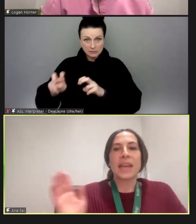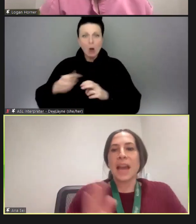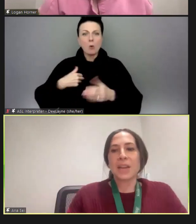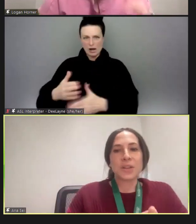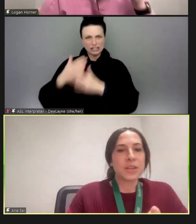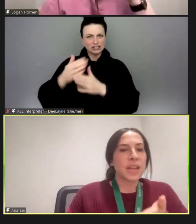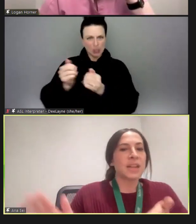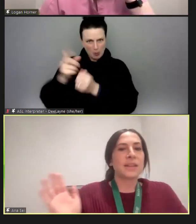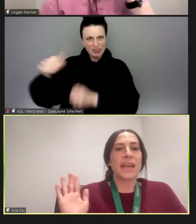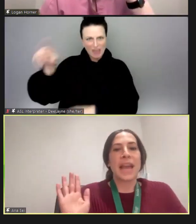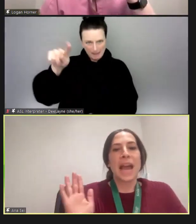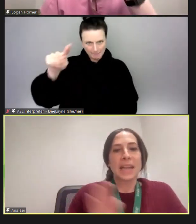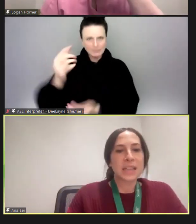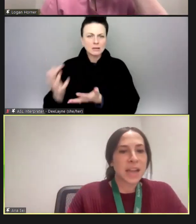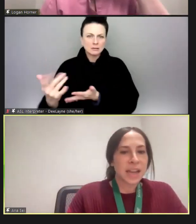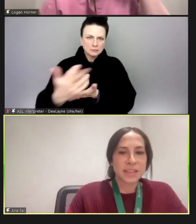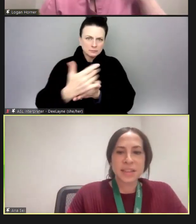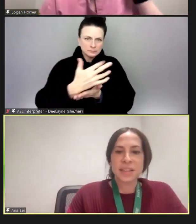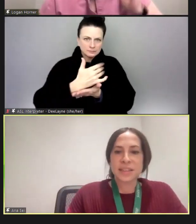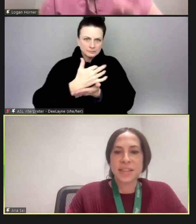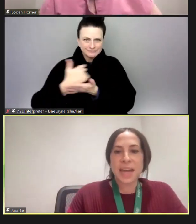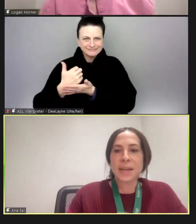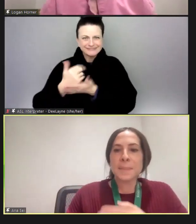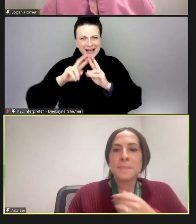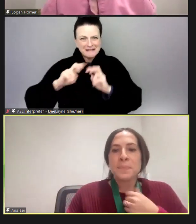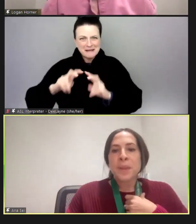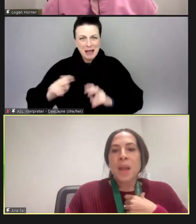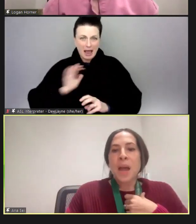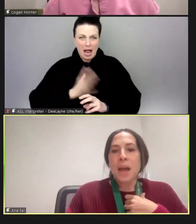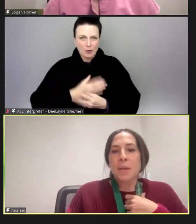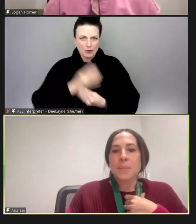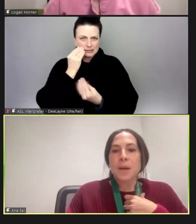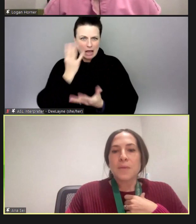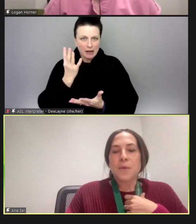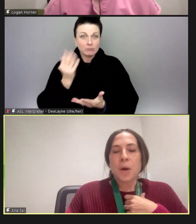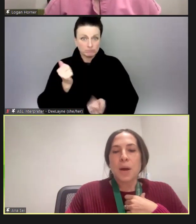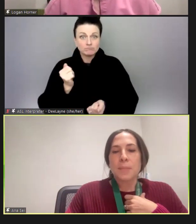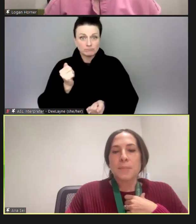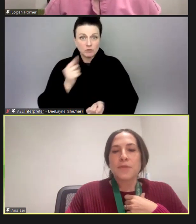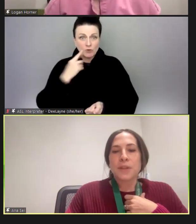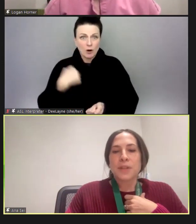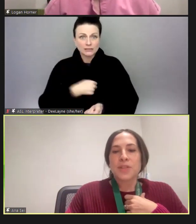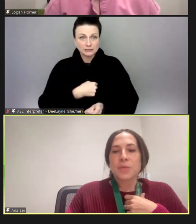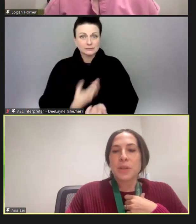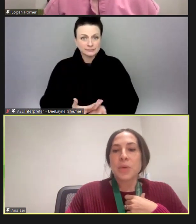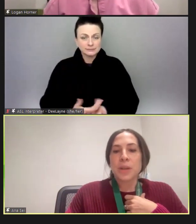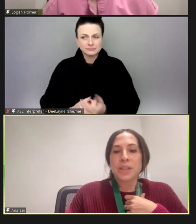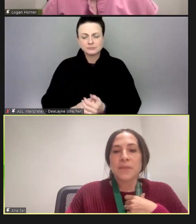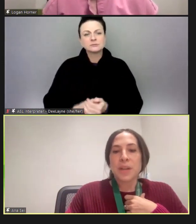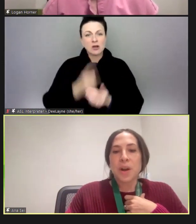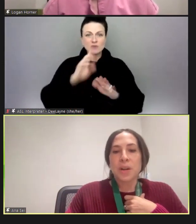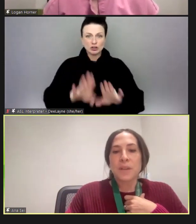gathered and they analyzed this data um